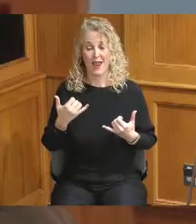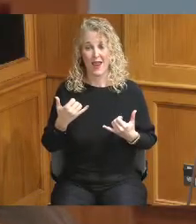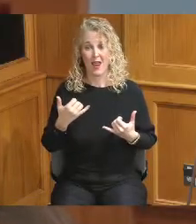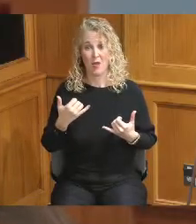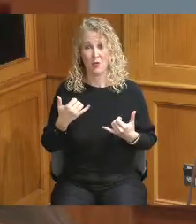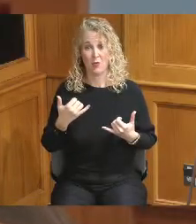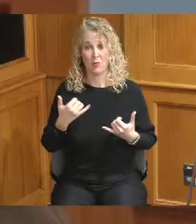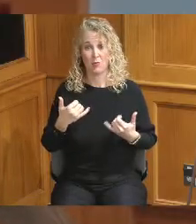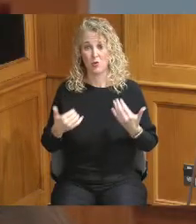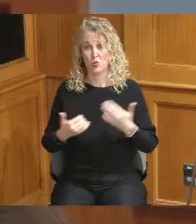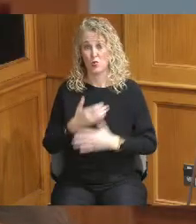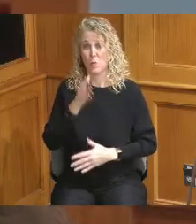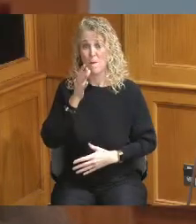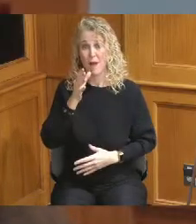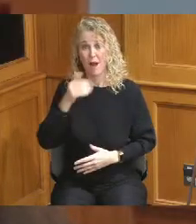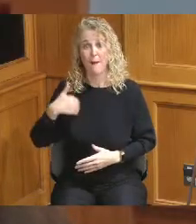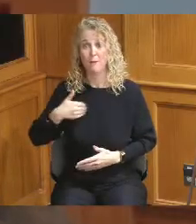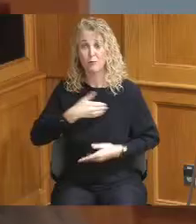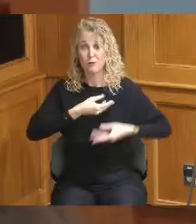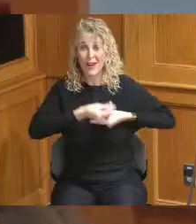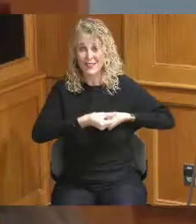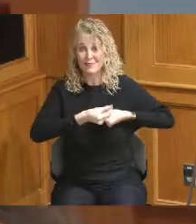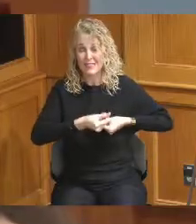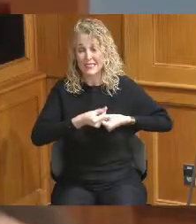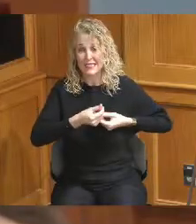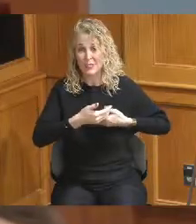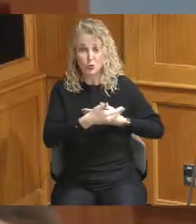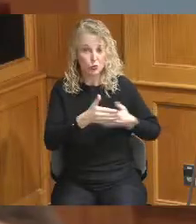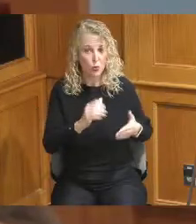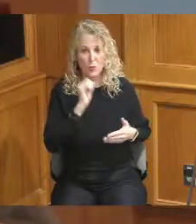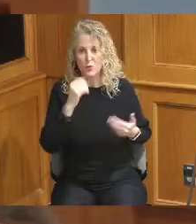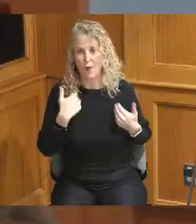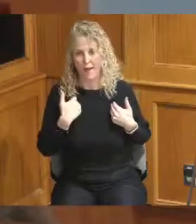way for new mothers to be able to take care of the things that new mothers need to do and so